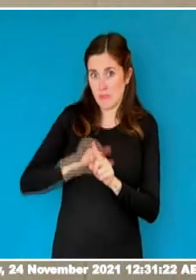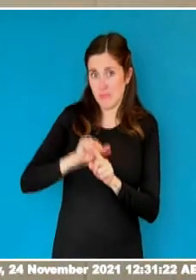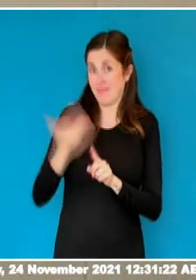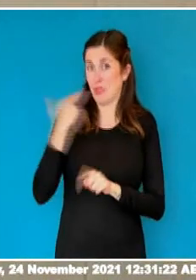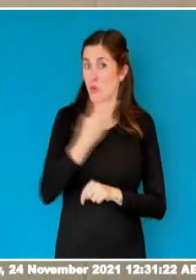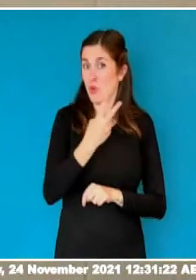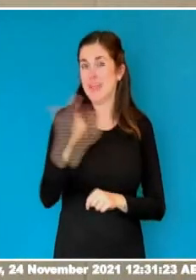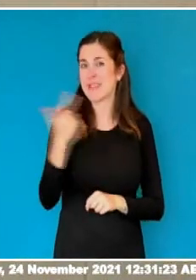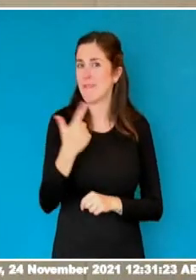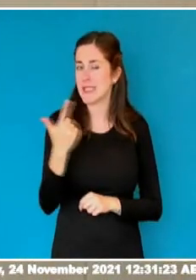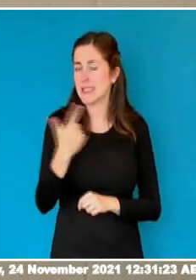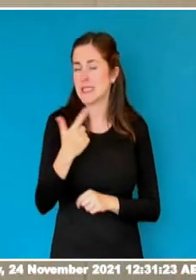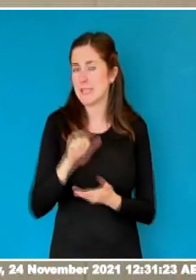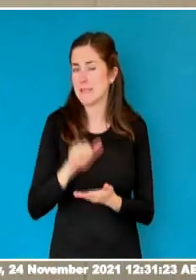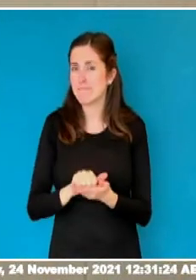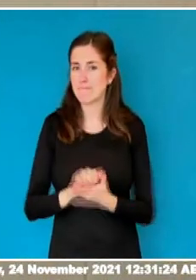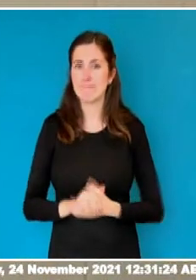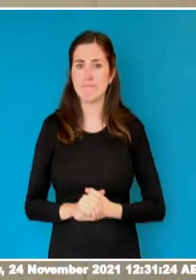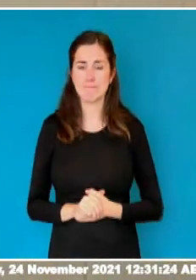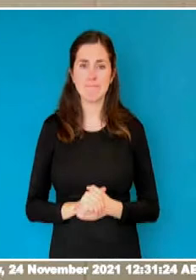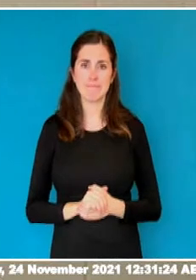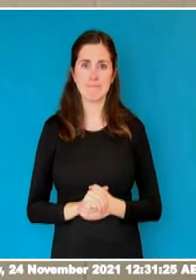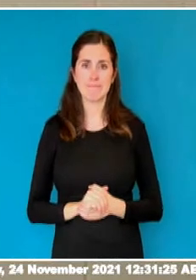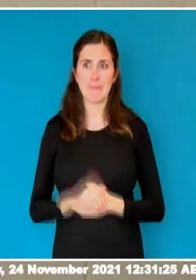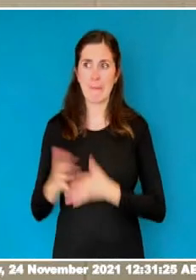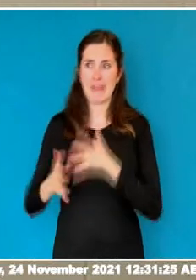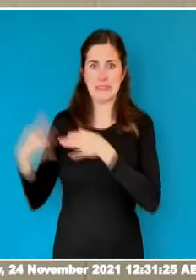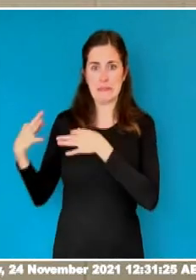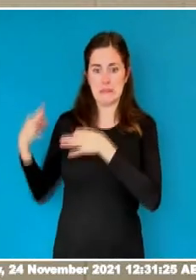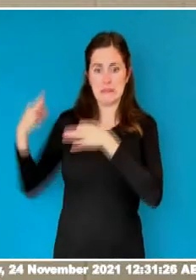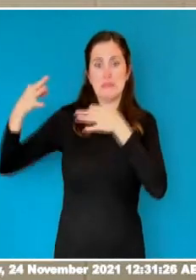point. It was the date of review that was expected.